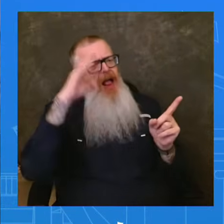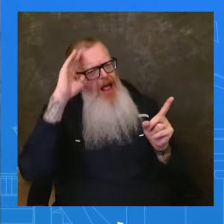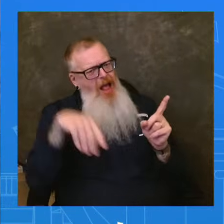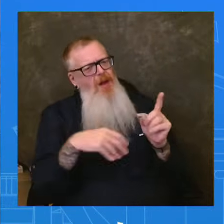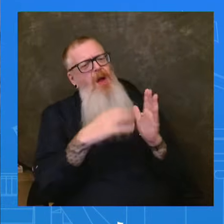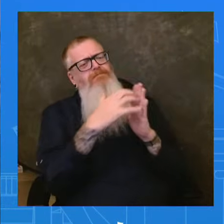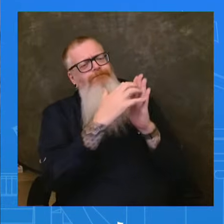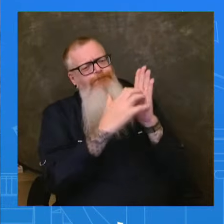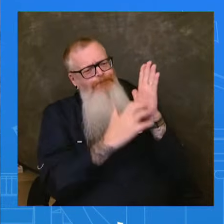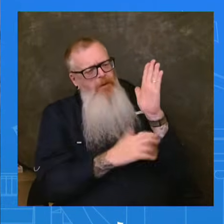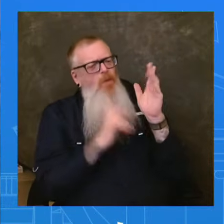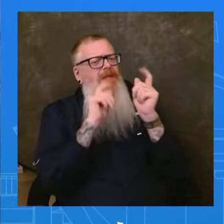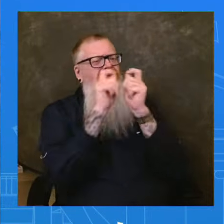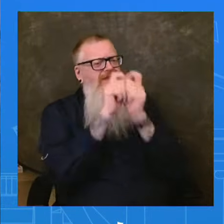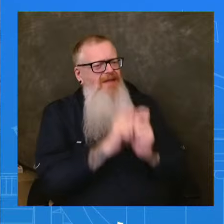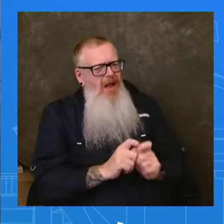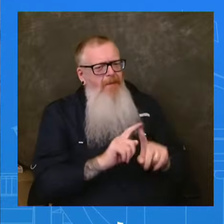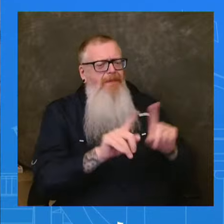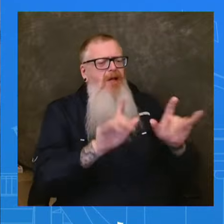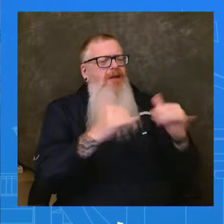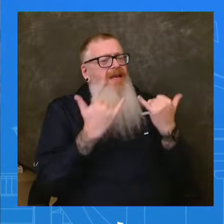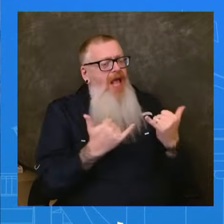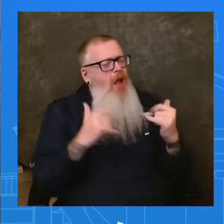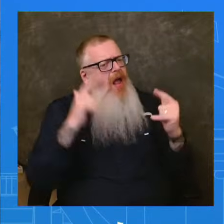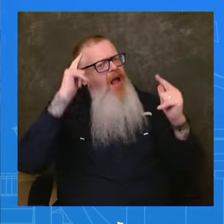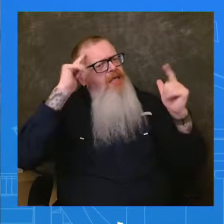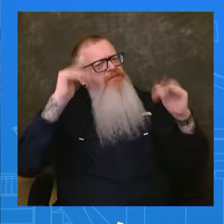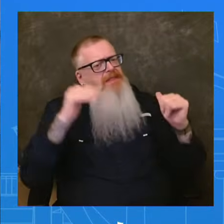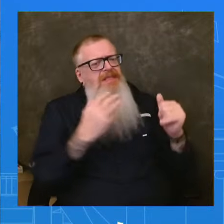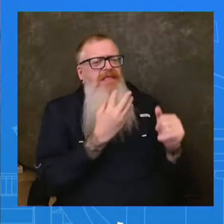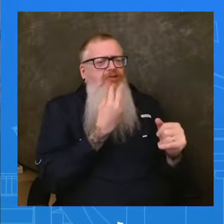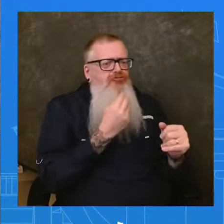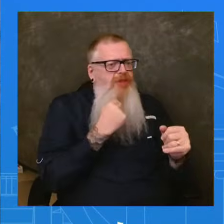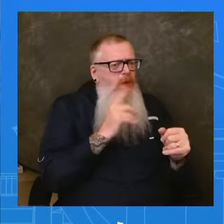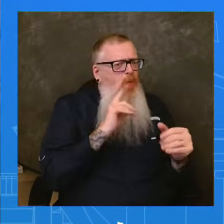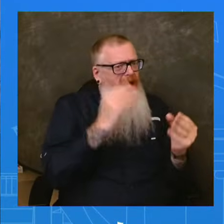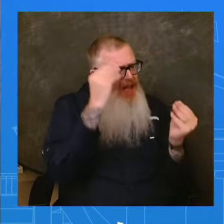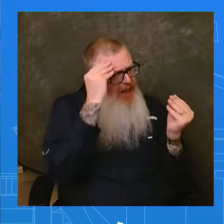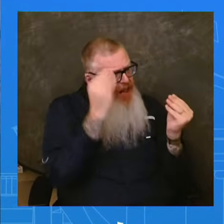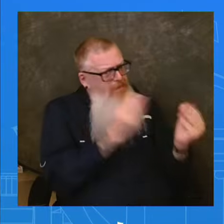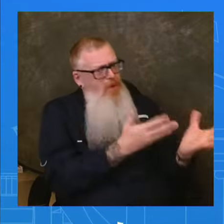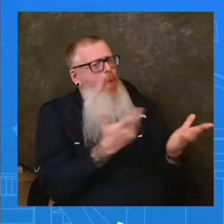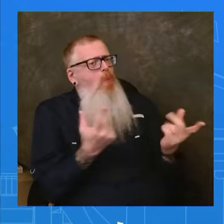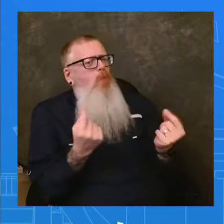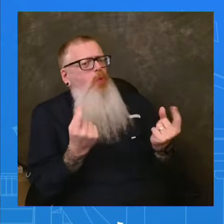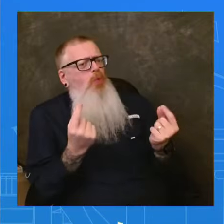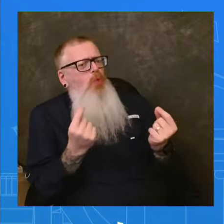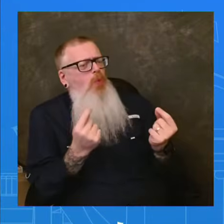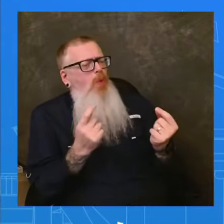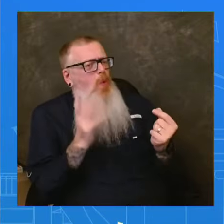would inform the administration in advance of action it's planning to take against Iran? Ms. Jean-Pierre: What I can tell you: that the discussions continue